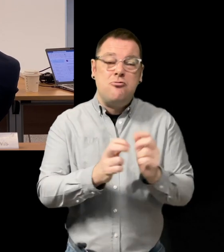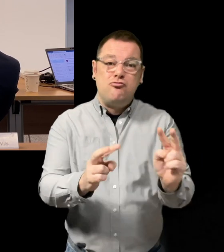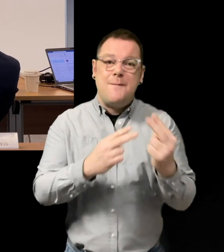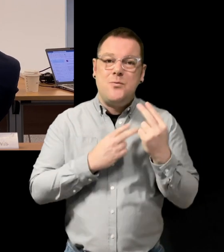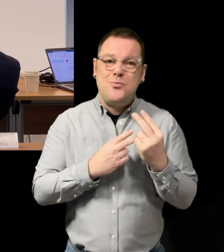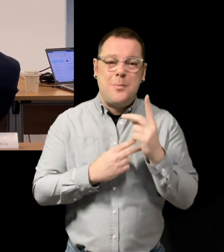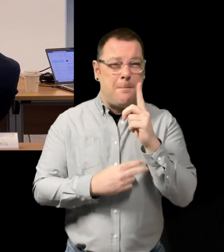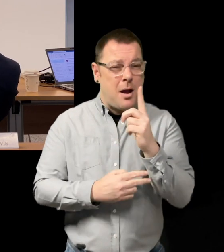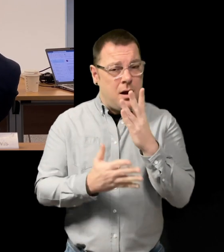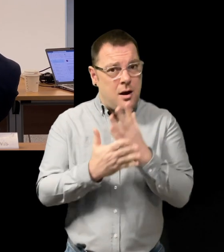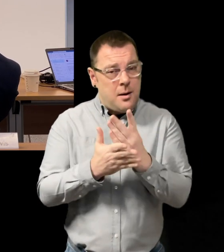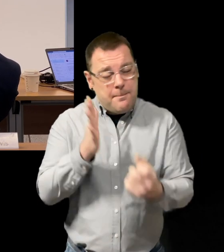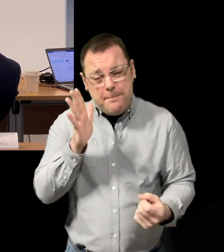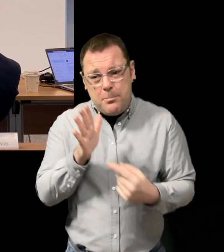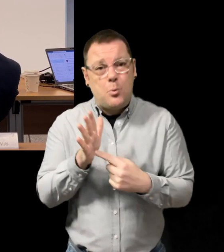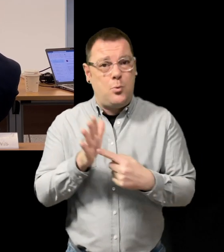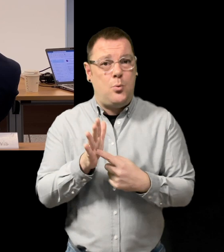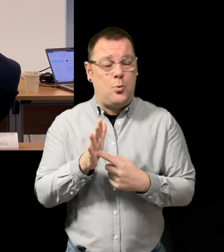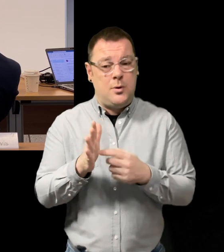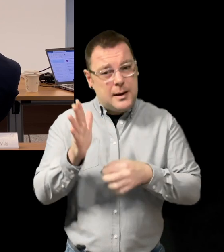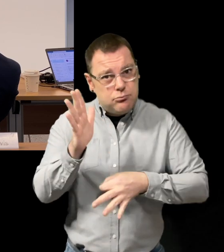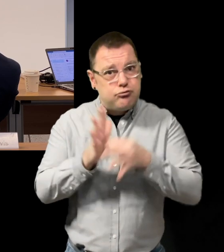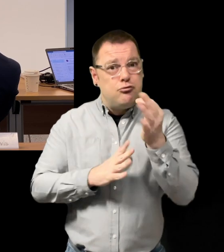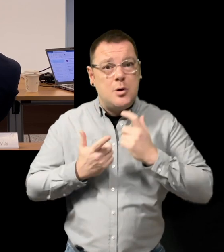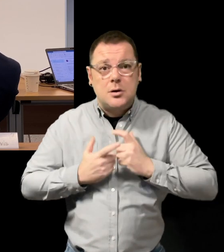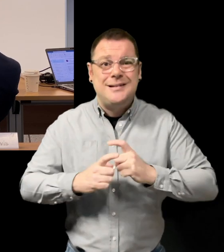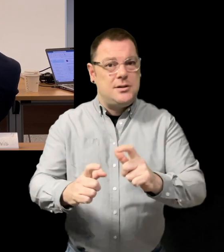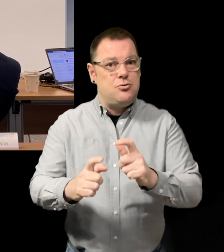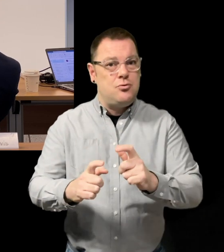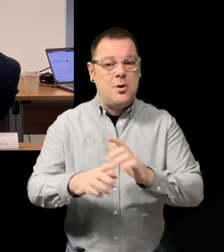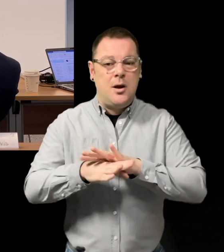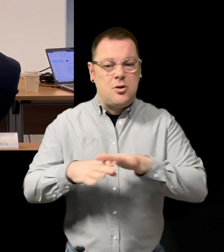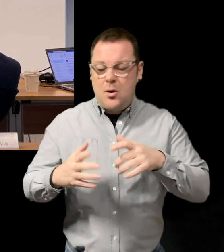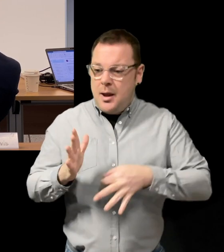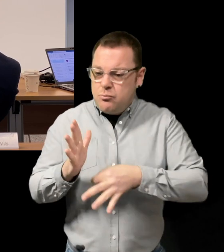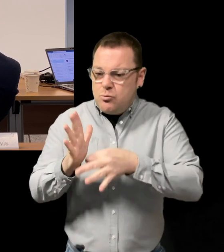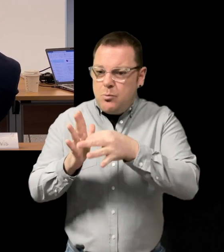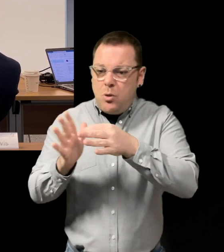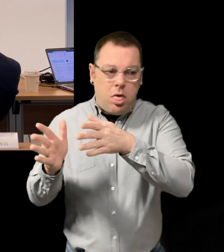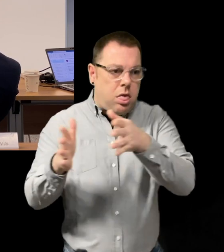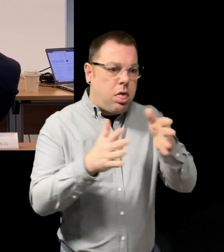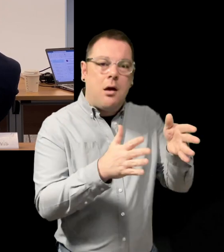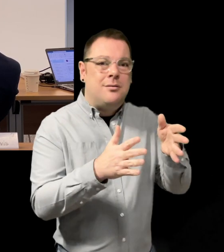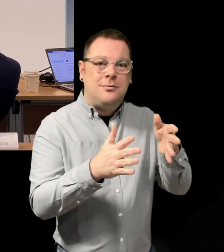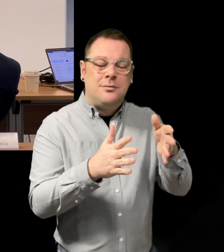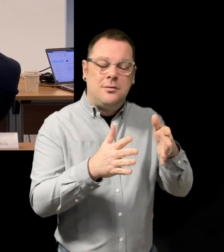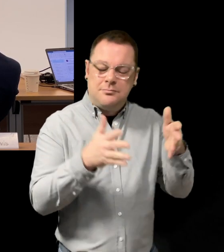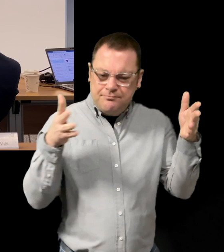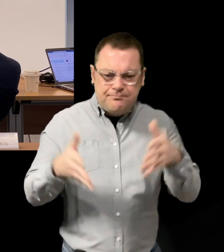But it is imperative that that improvement continues, that we do not get diverted, that we do not lose any of our drive